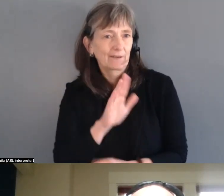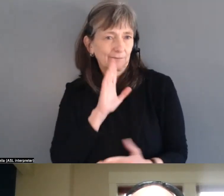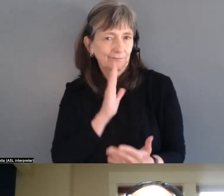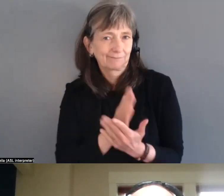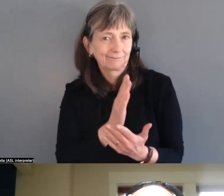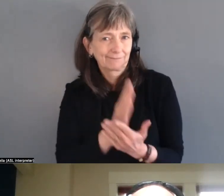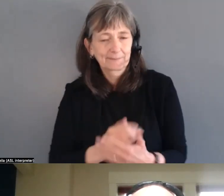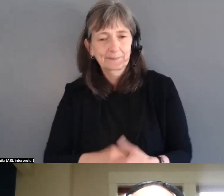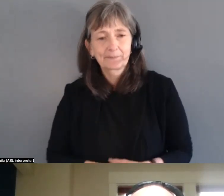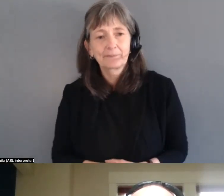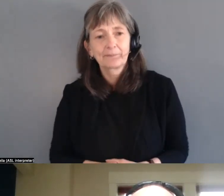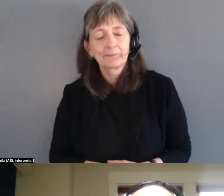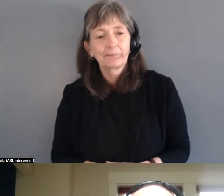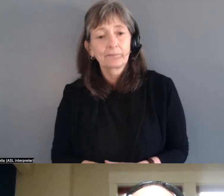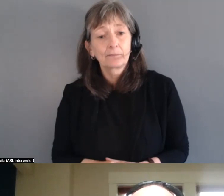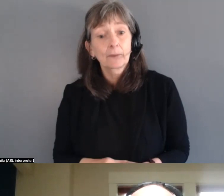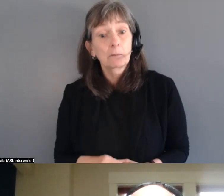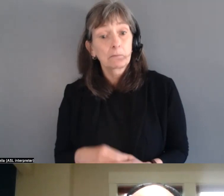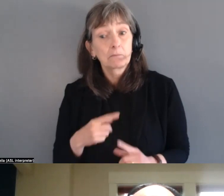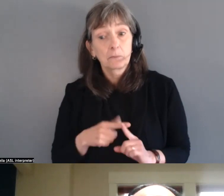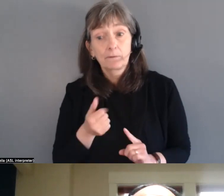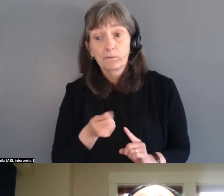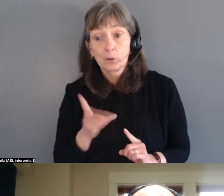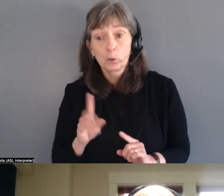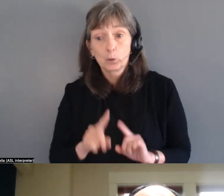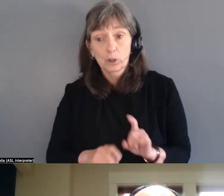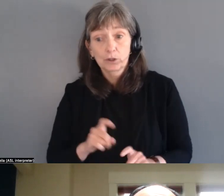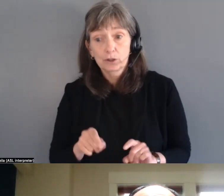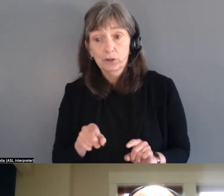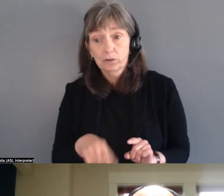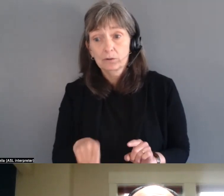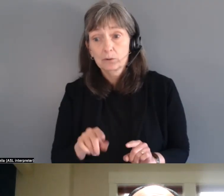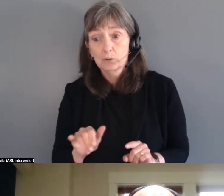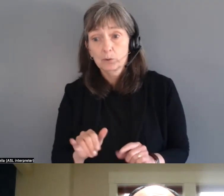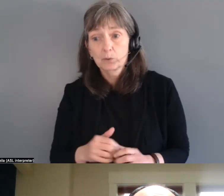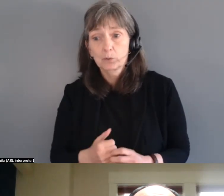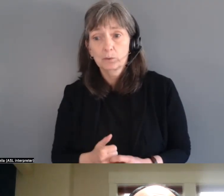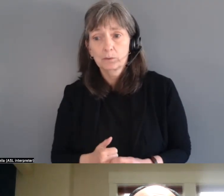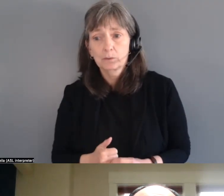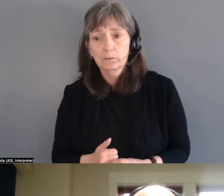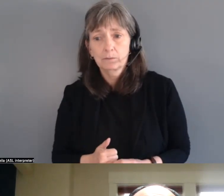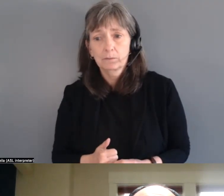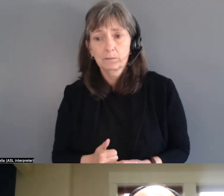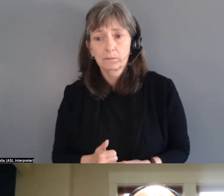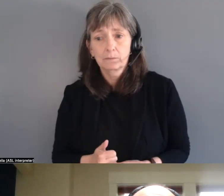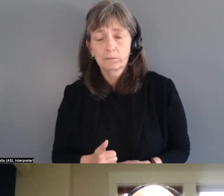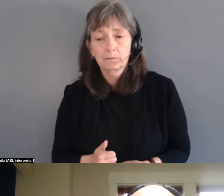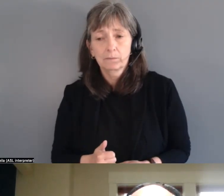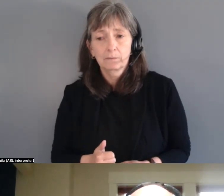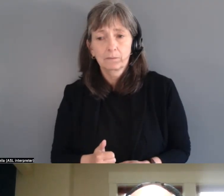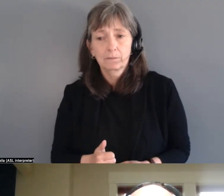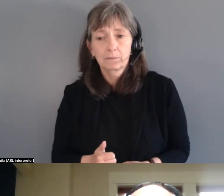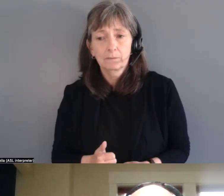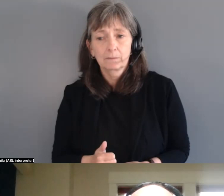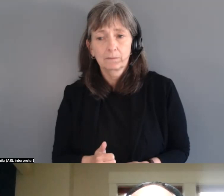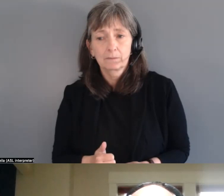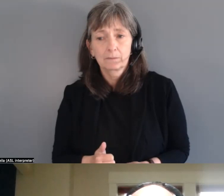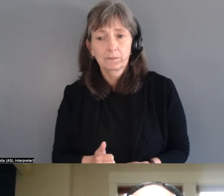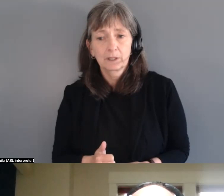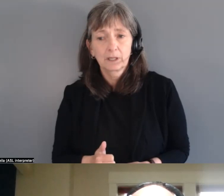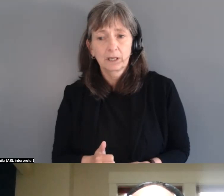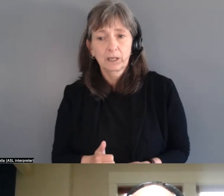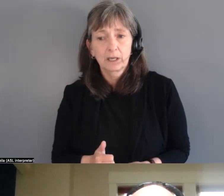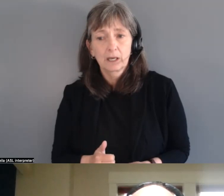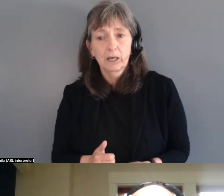we do have some questions. So, I'm gonna feed the first question to you, Tom,